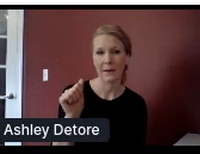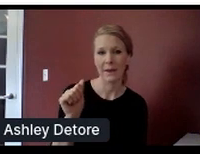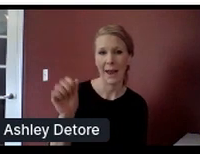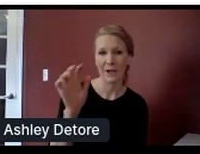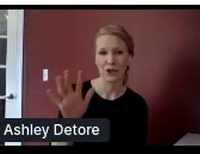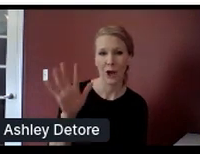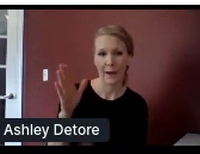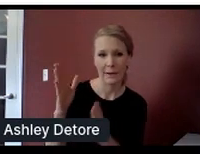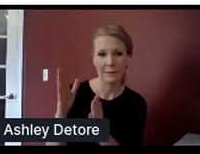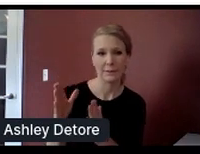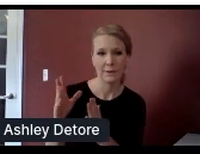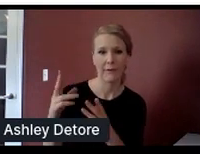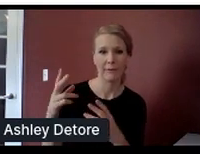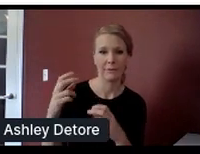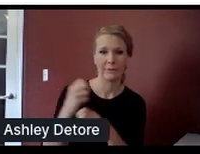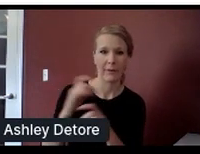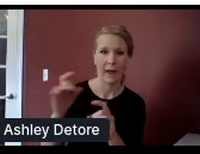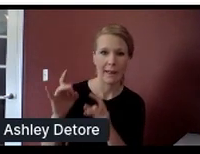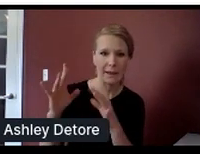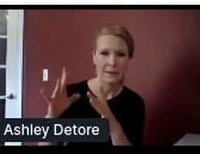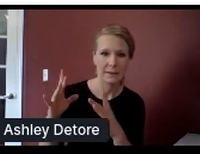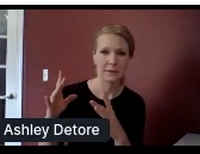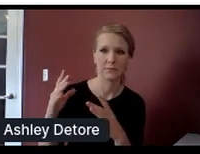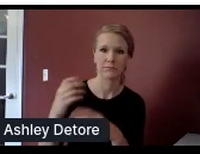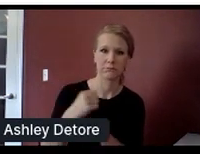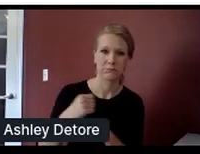We have to be mindful of the ways in which racism